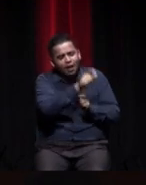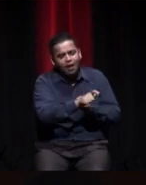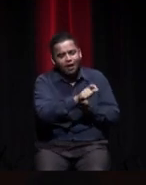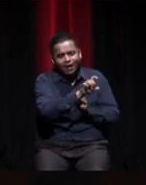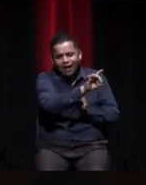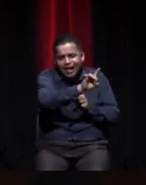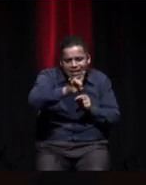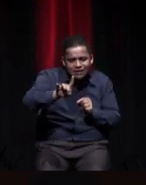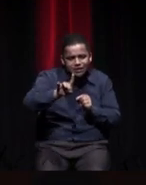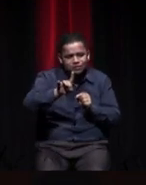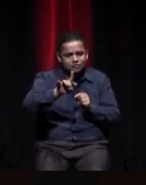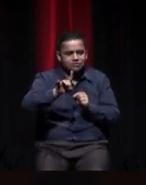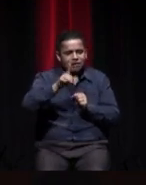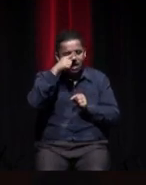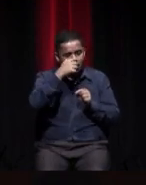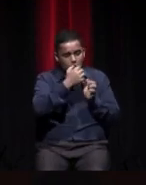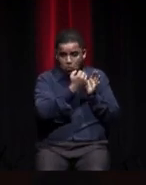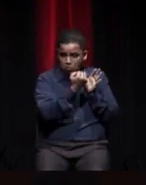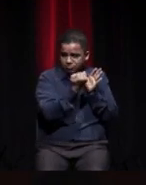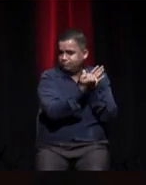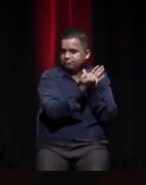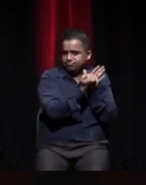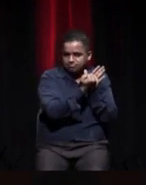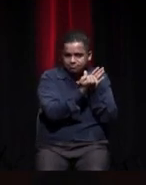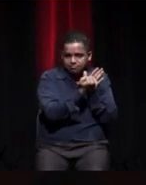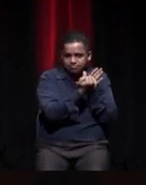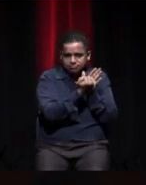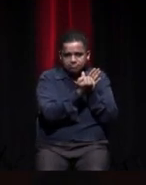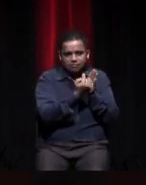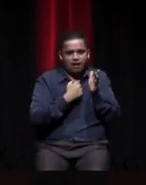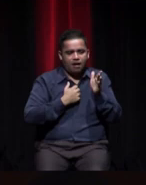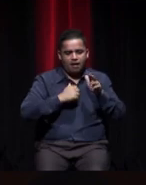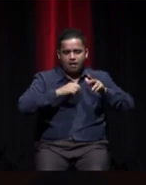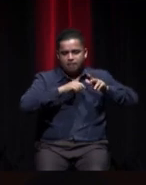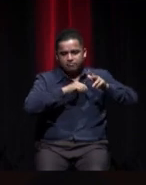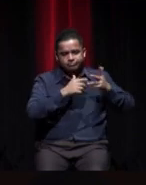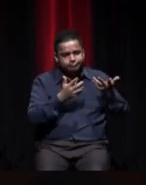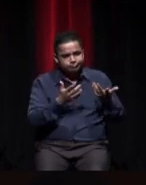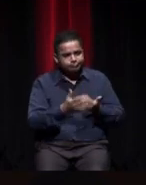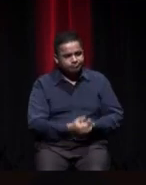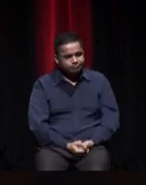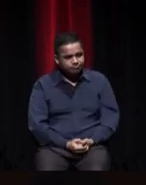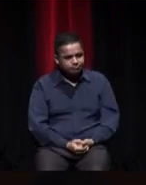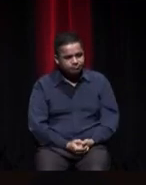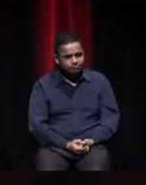I'm the brand, the merchandise I carry,